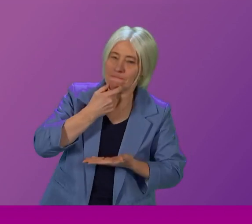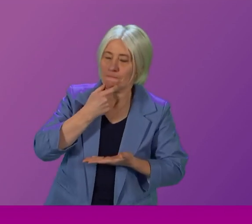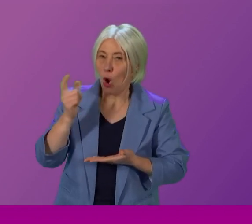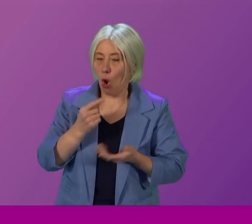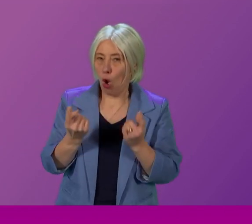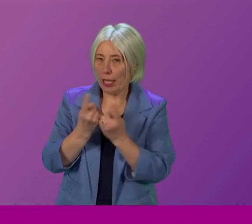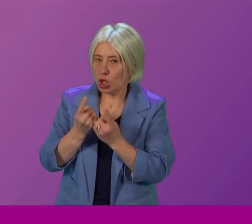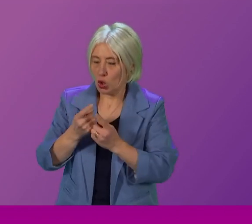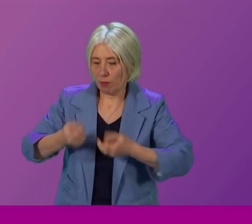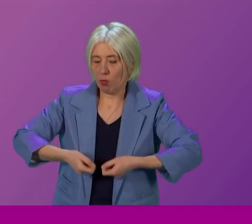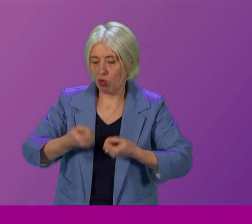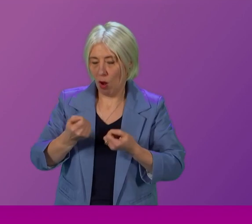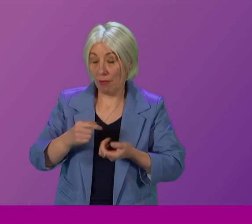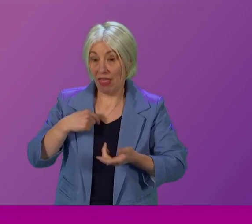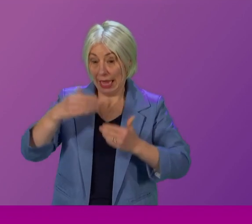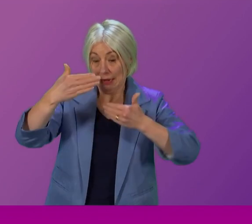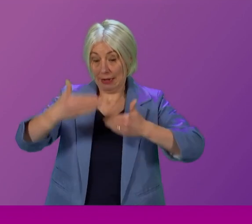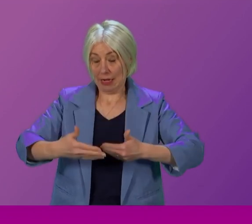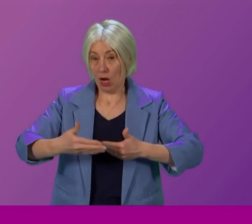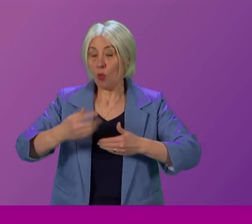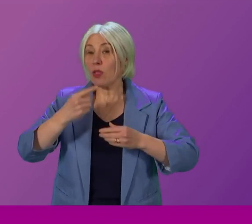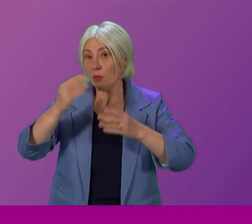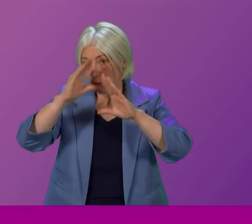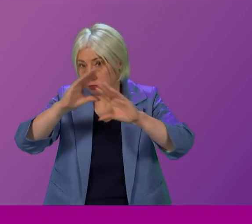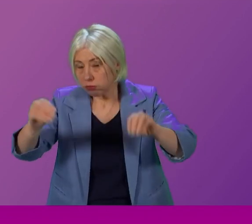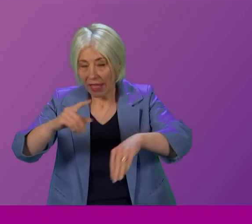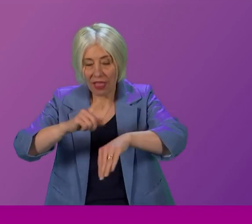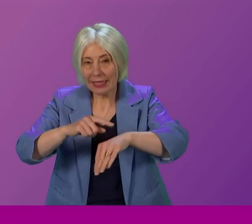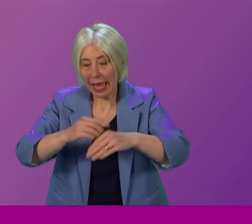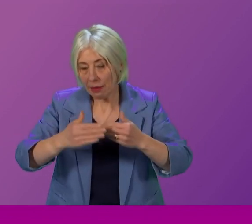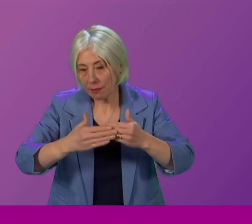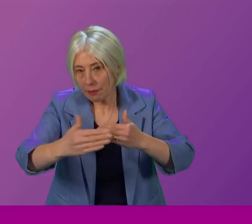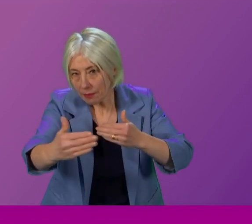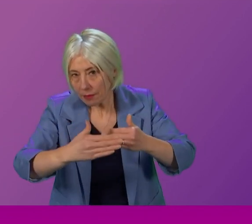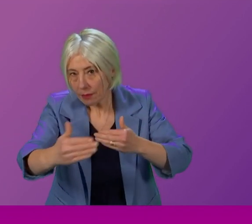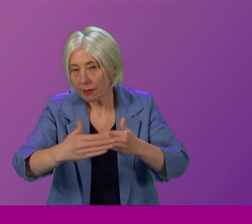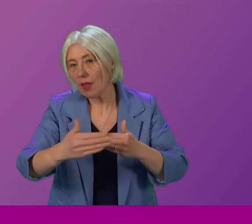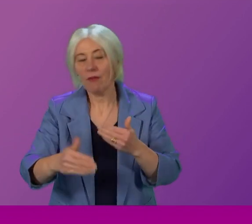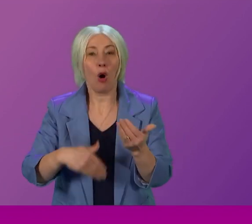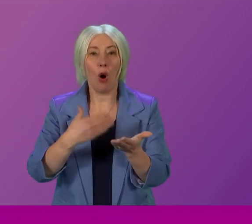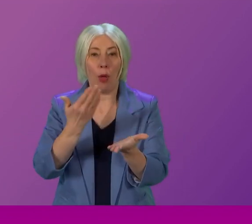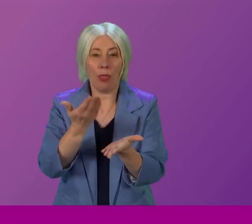been raised. At that stage, we will set out the timescale for the rest of the legislative process.